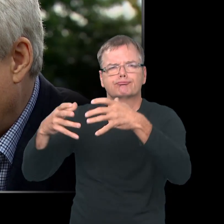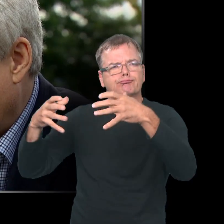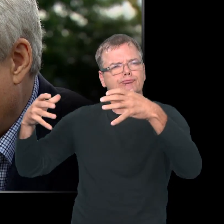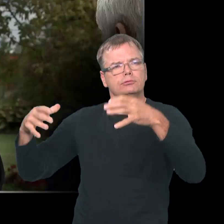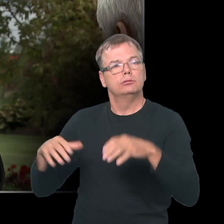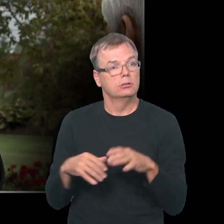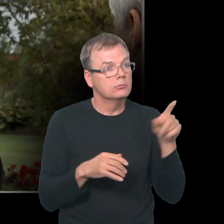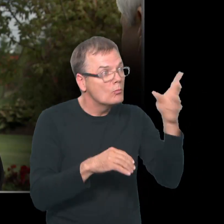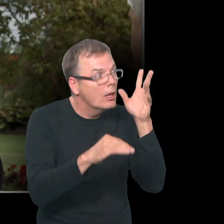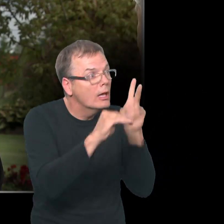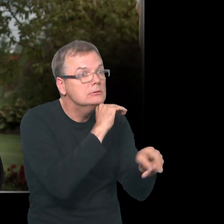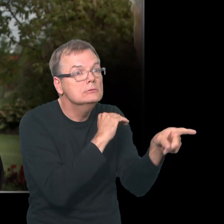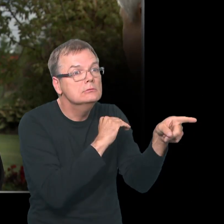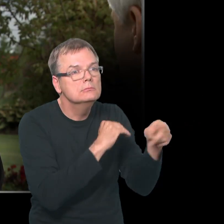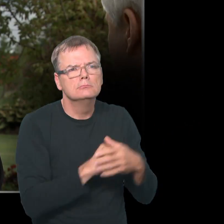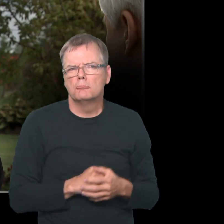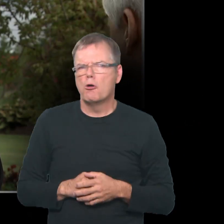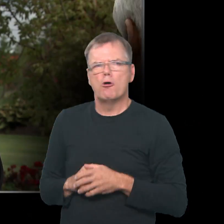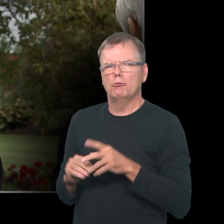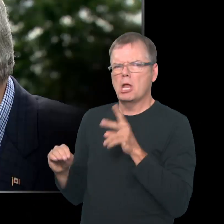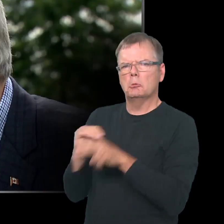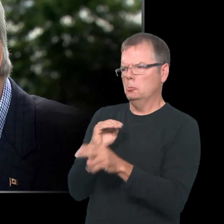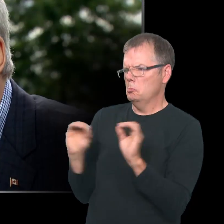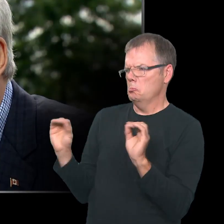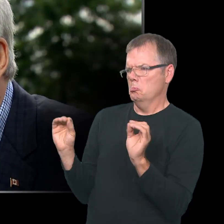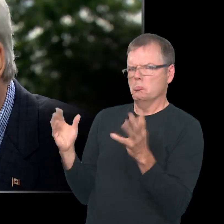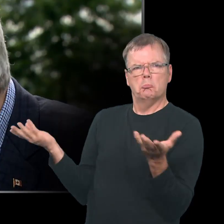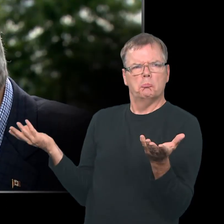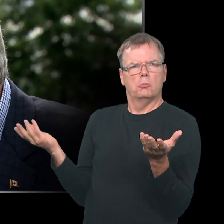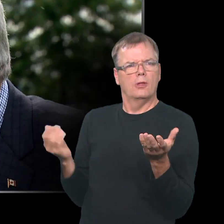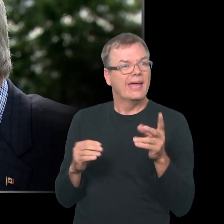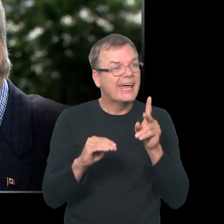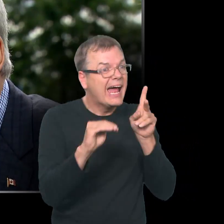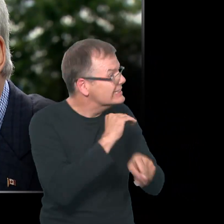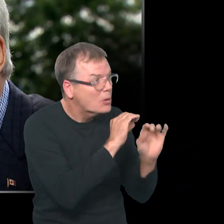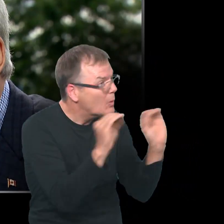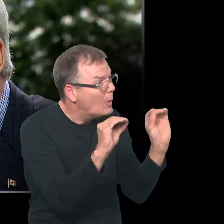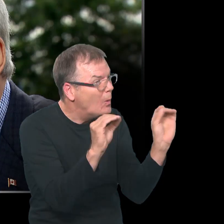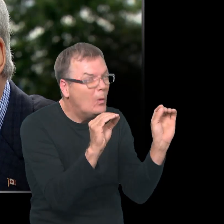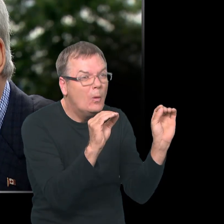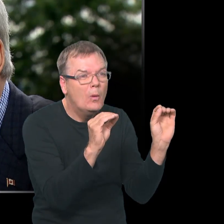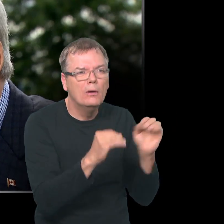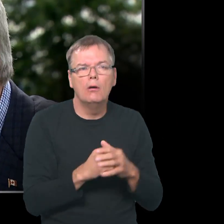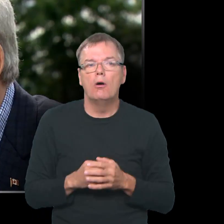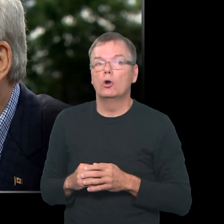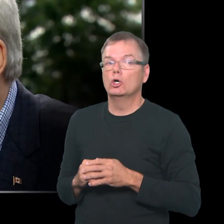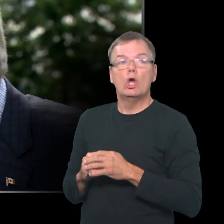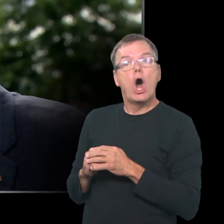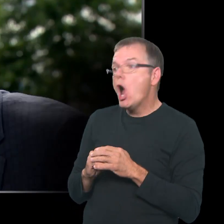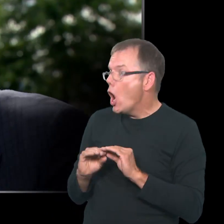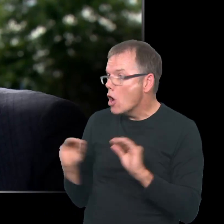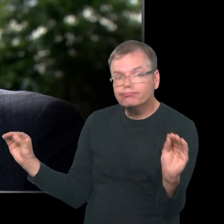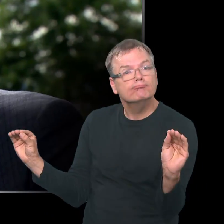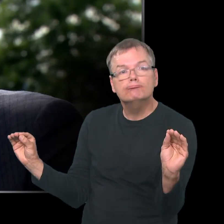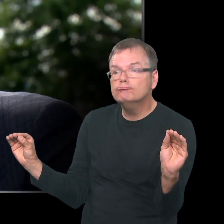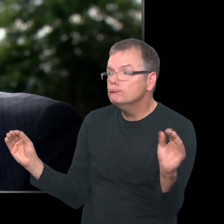to build this economy in the longer term. Are you going to make cuts? No. Are there cuts in the offing? No, we don't have cuts in the offing.